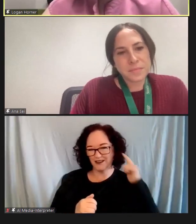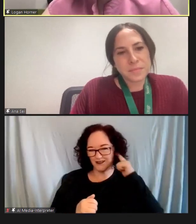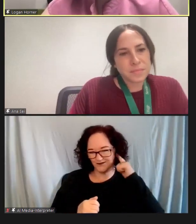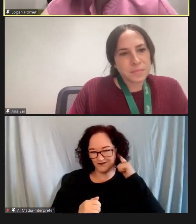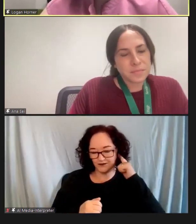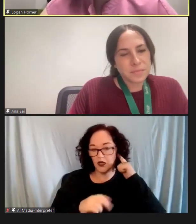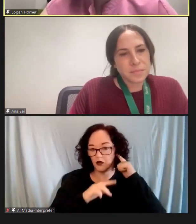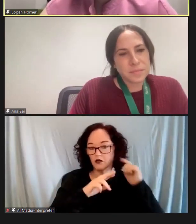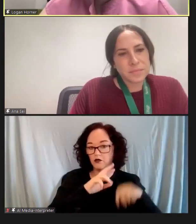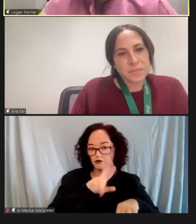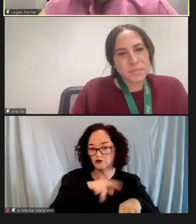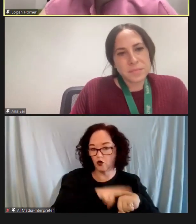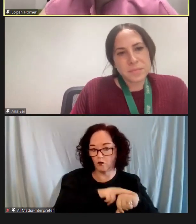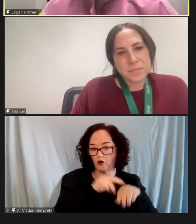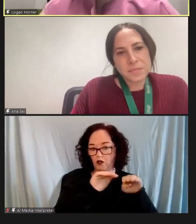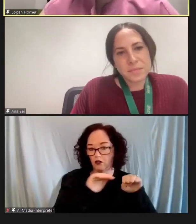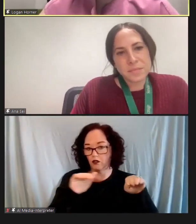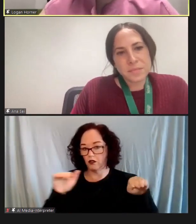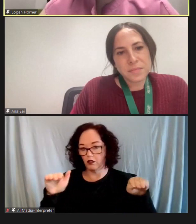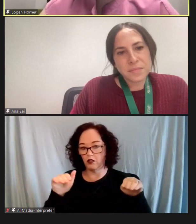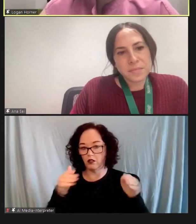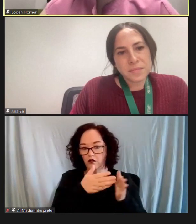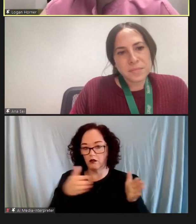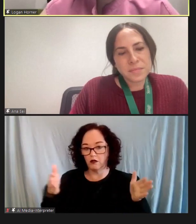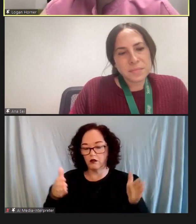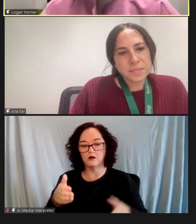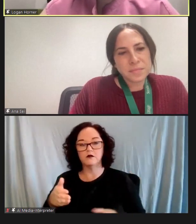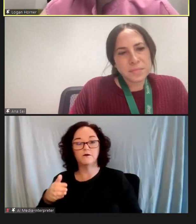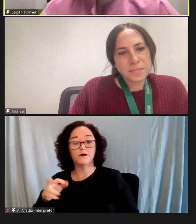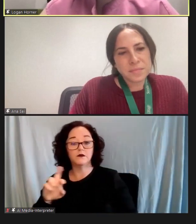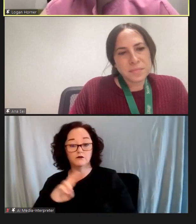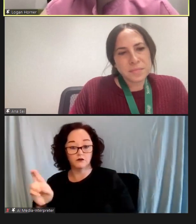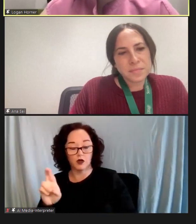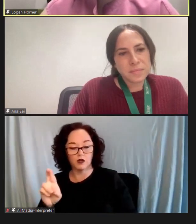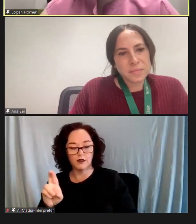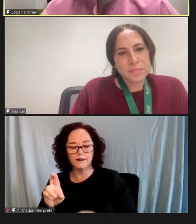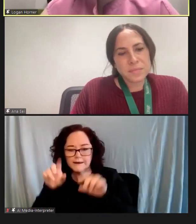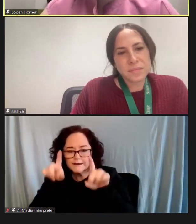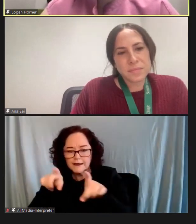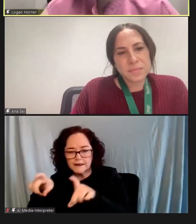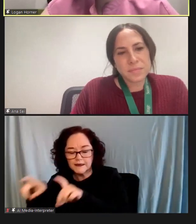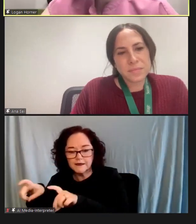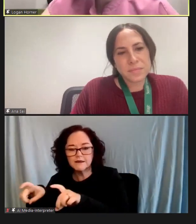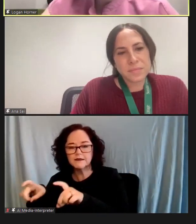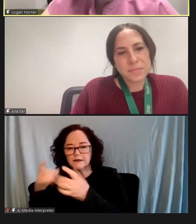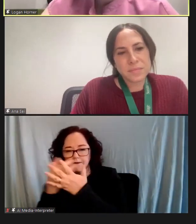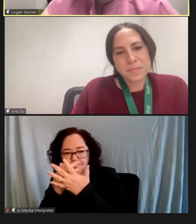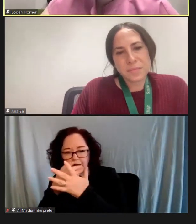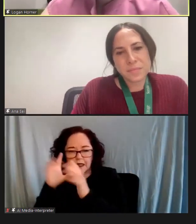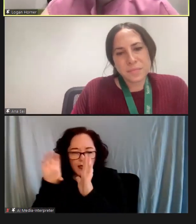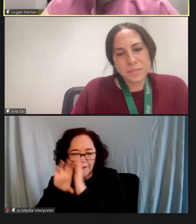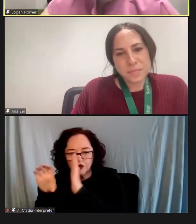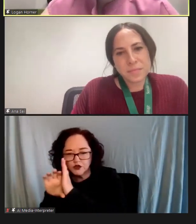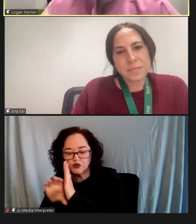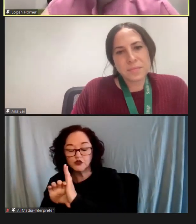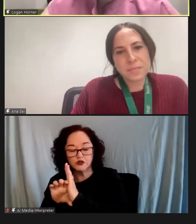right ear testing and imaging has shown